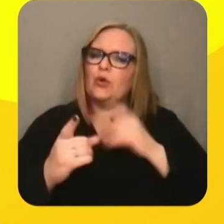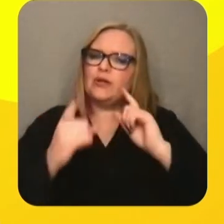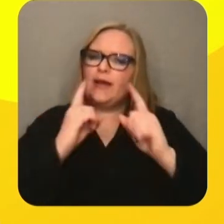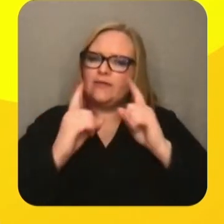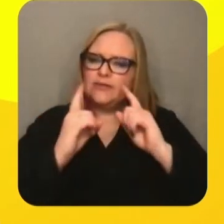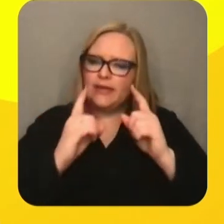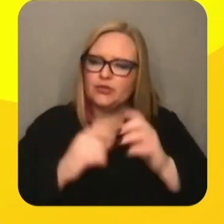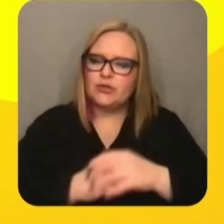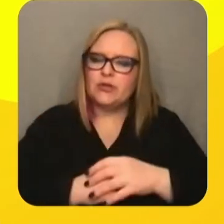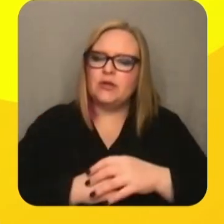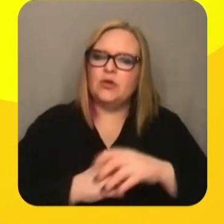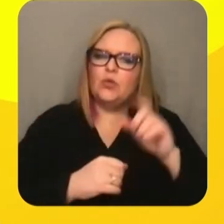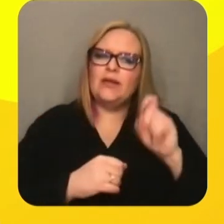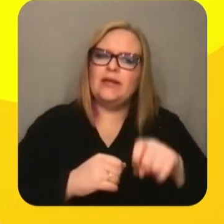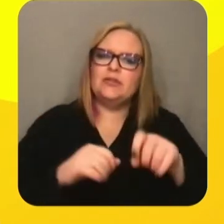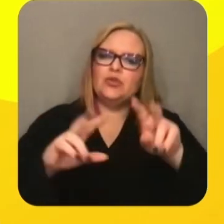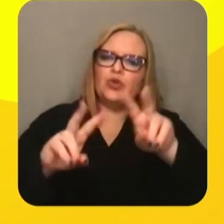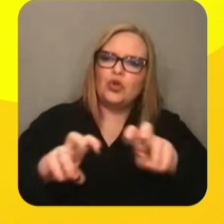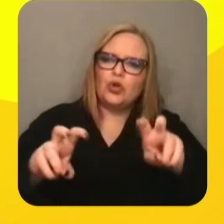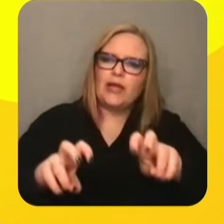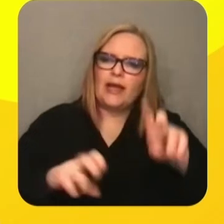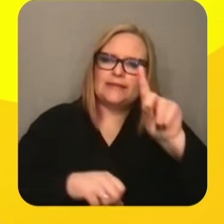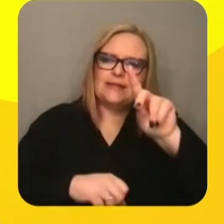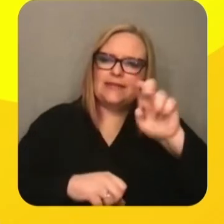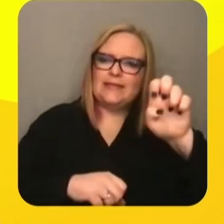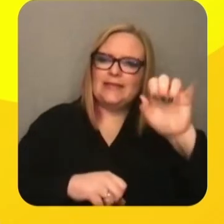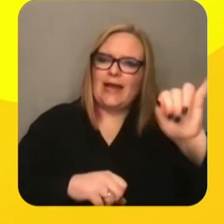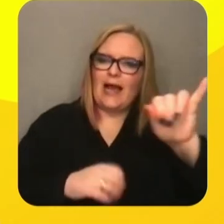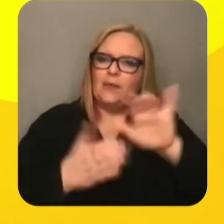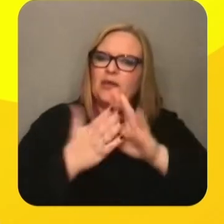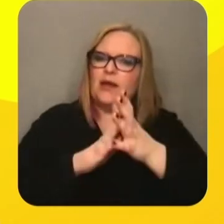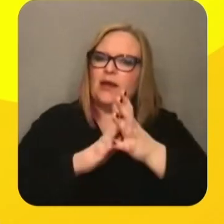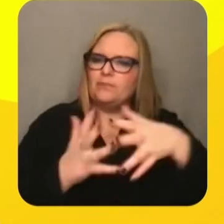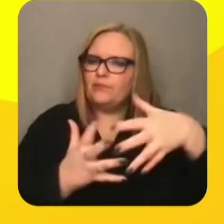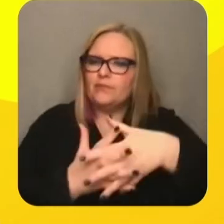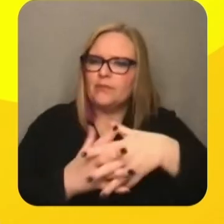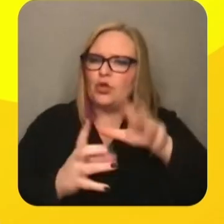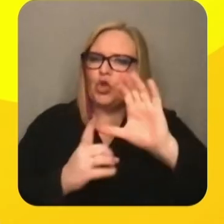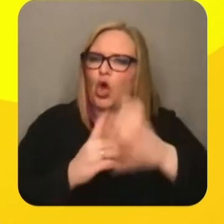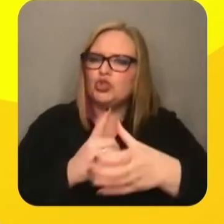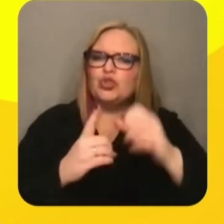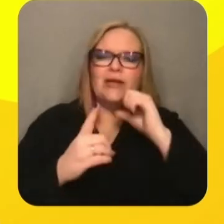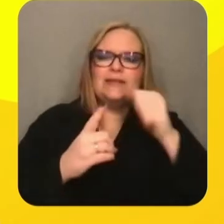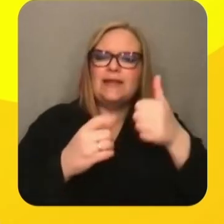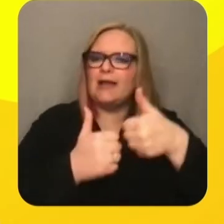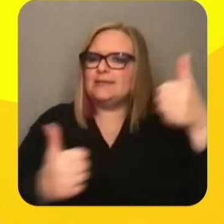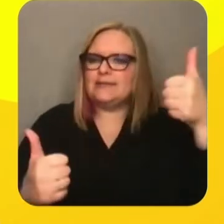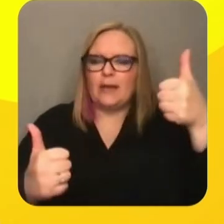look at the DNI is part of your culture, it's not a subset. It's how you show up as a business.